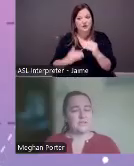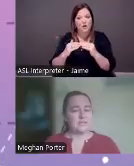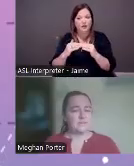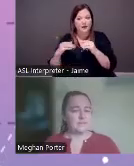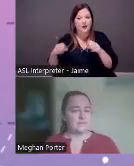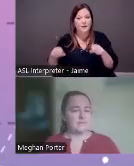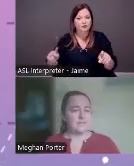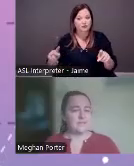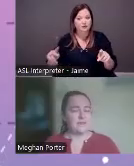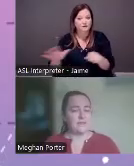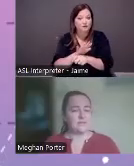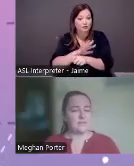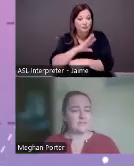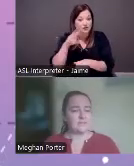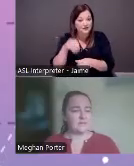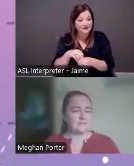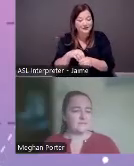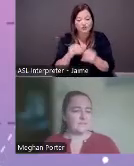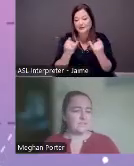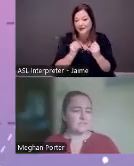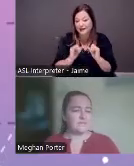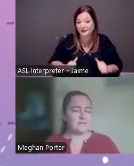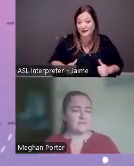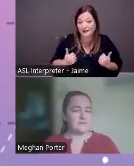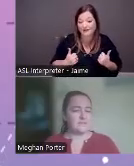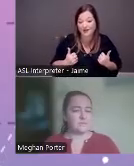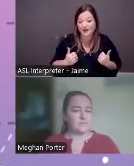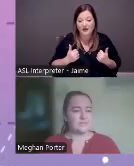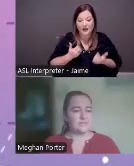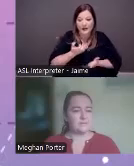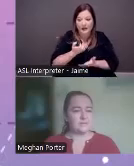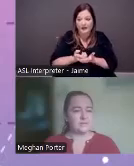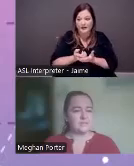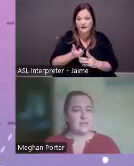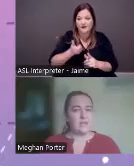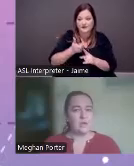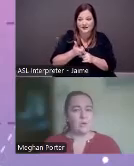independent living, and economic self-sufficiency for individuals with disabilities.